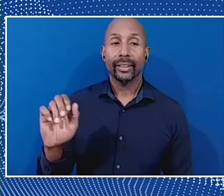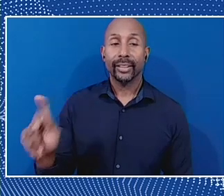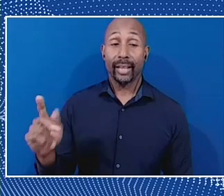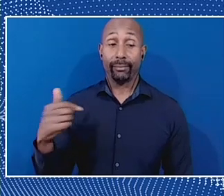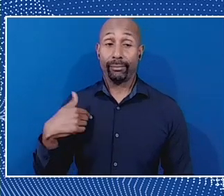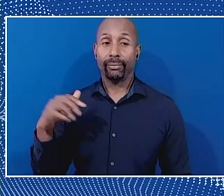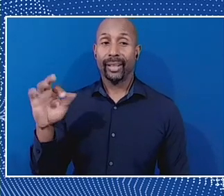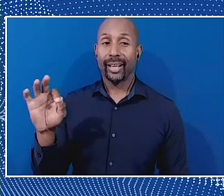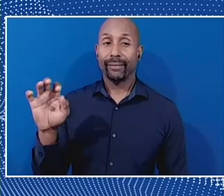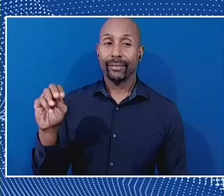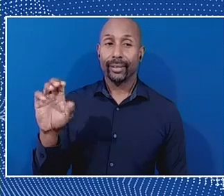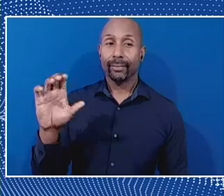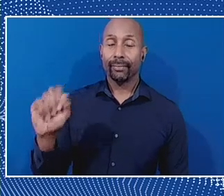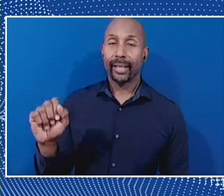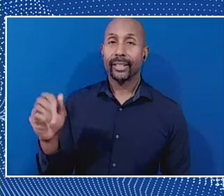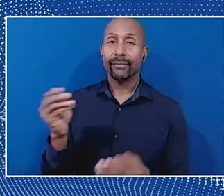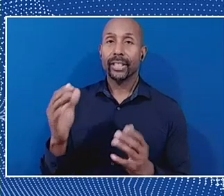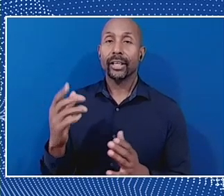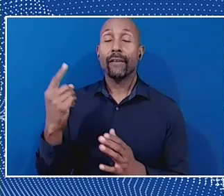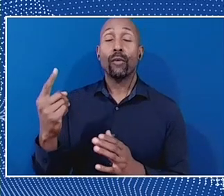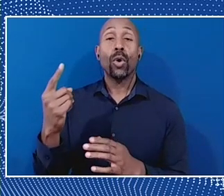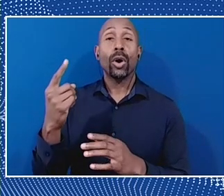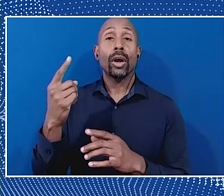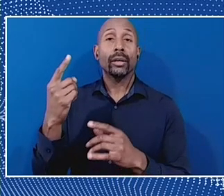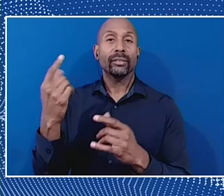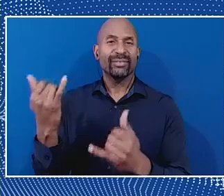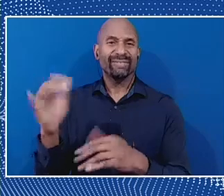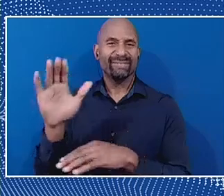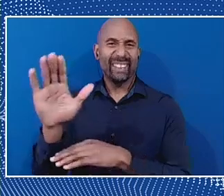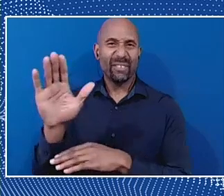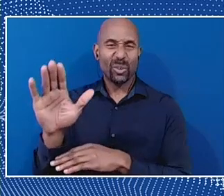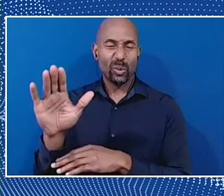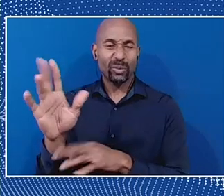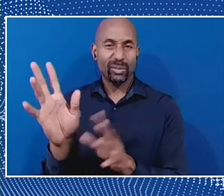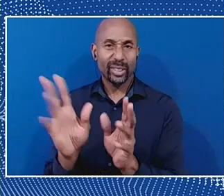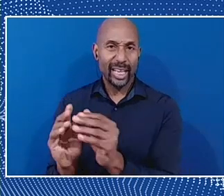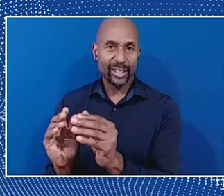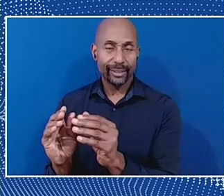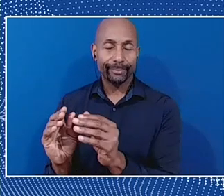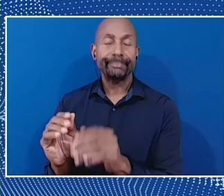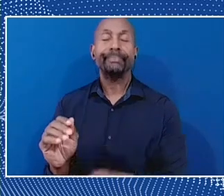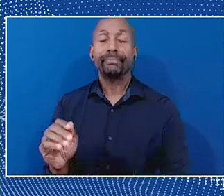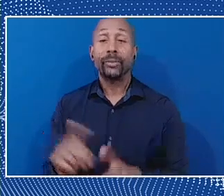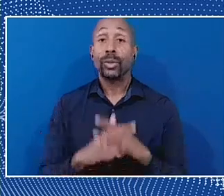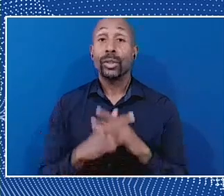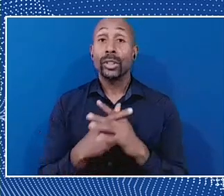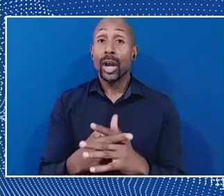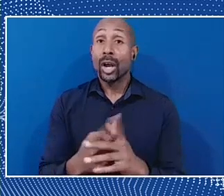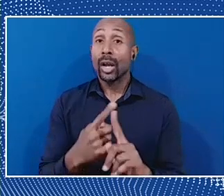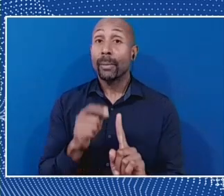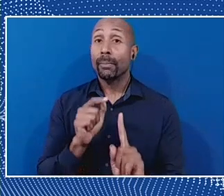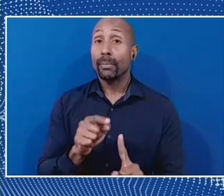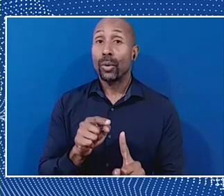So in terms of picking back up where we left off from this morning's discussion on